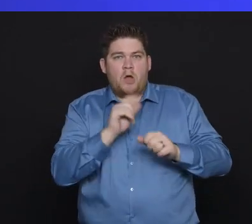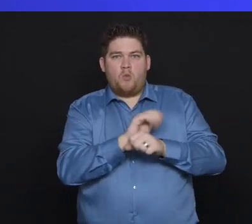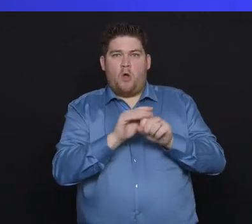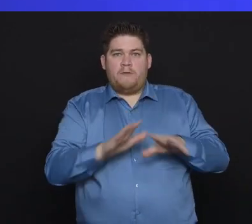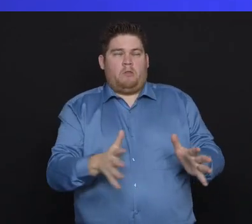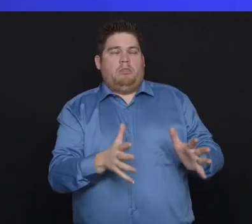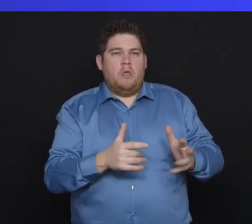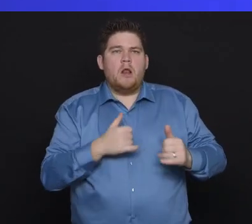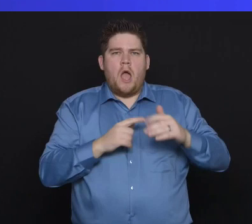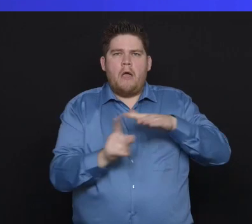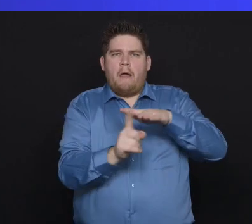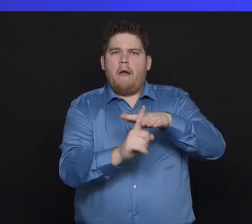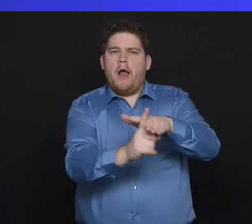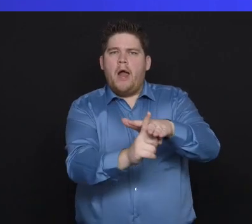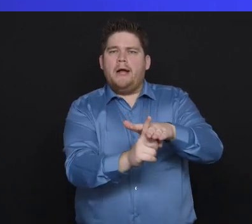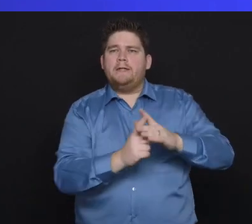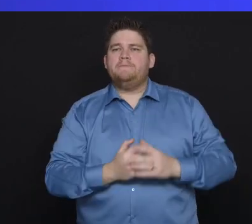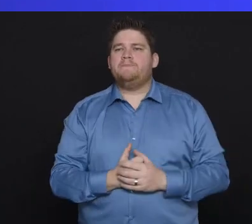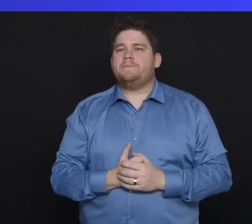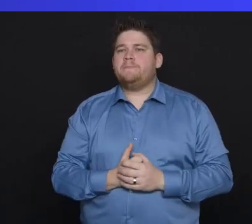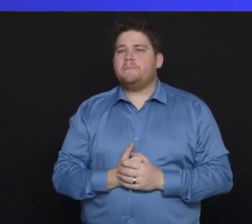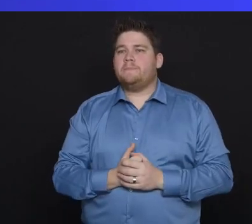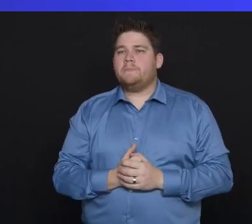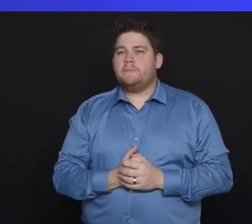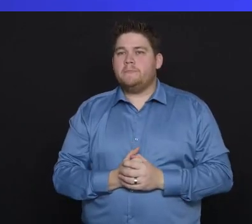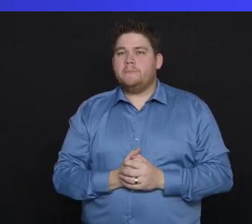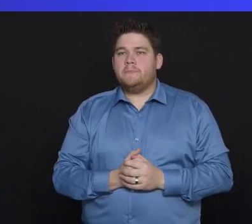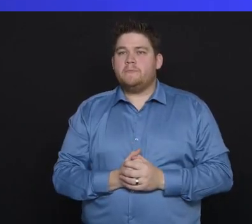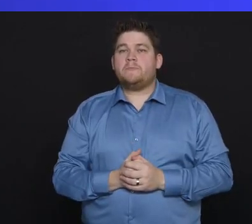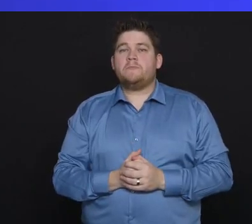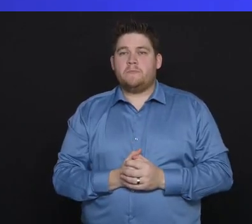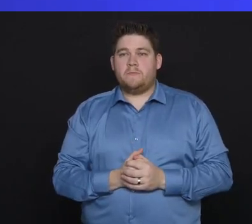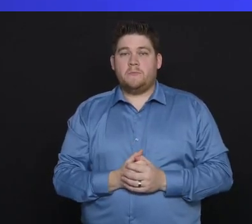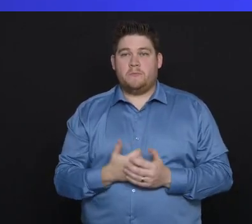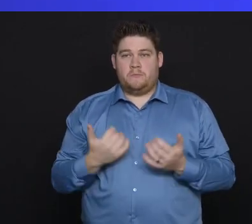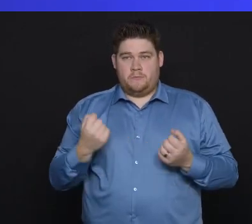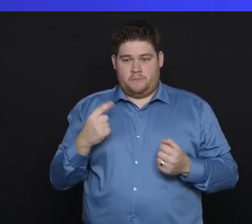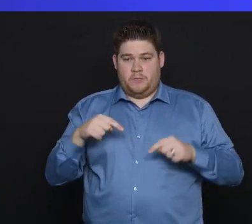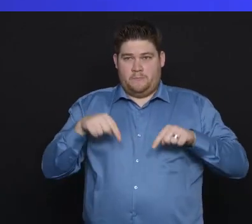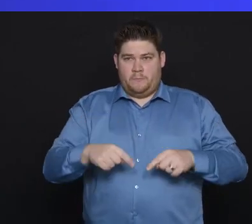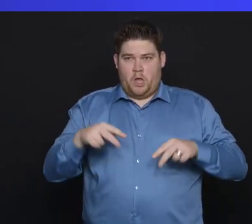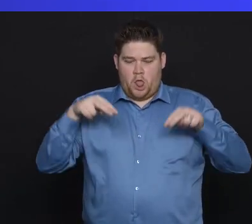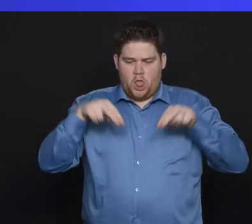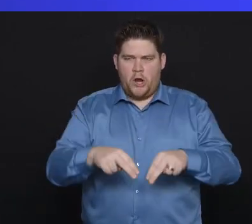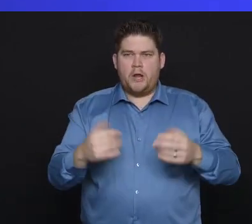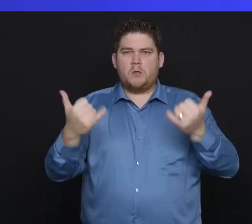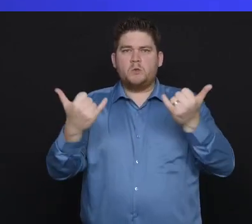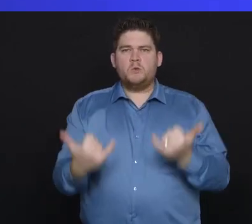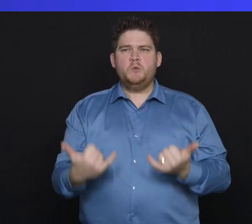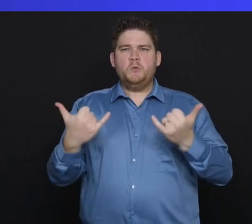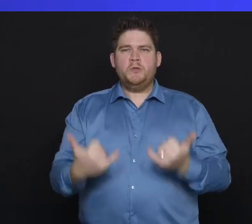the pandemic today, we see the epidemic in BC today, but we need everyone to be all in now, 100 per